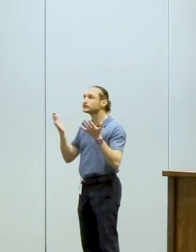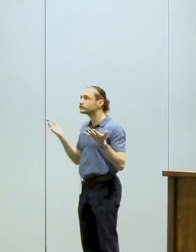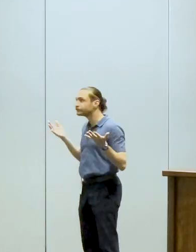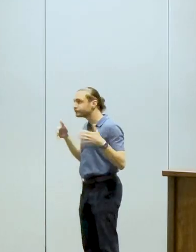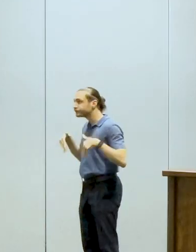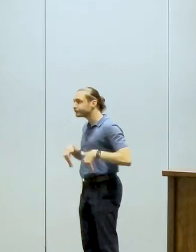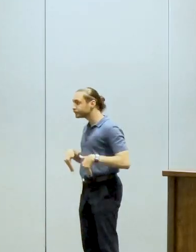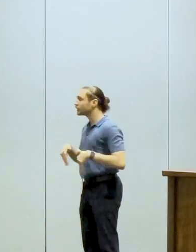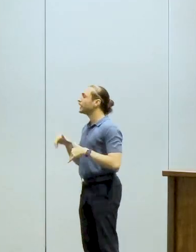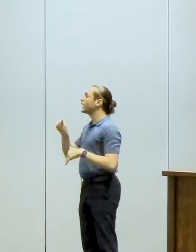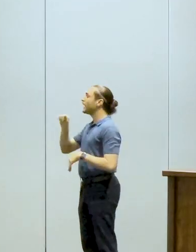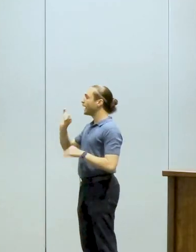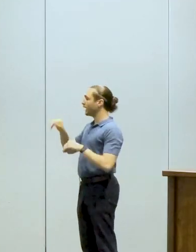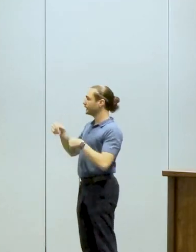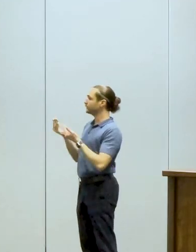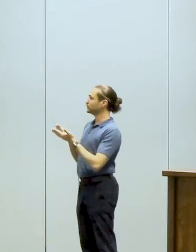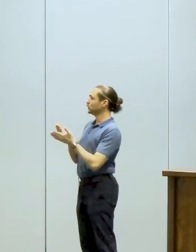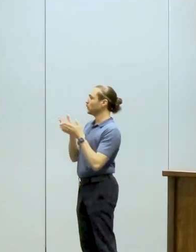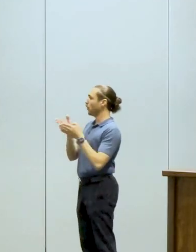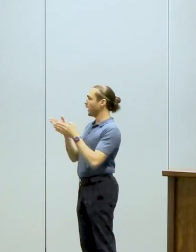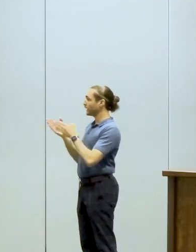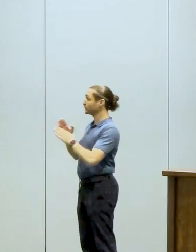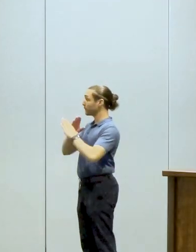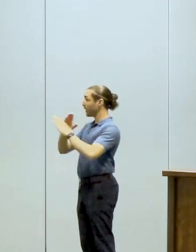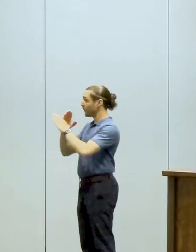ways to break down these barriers through smart prompt